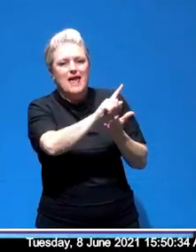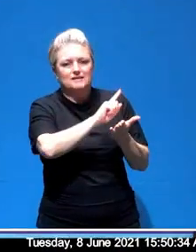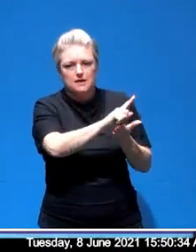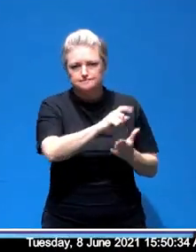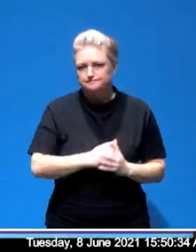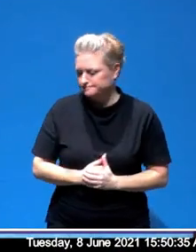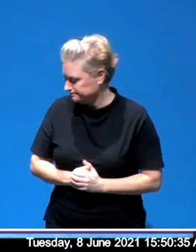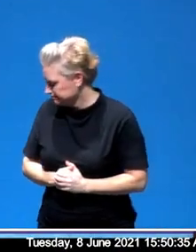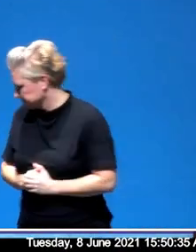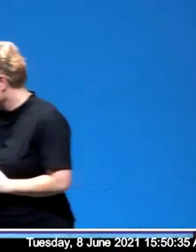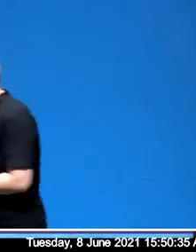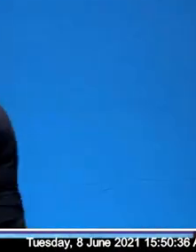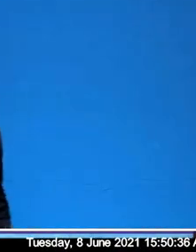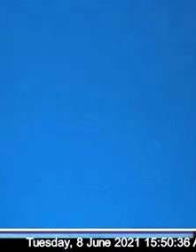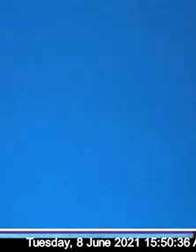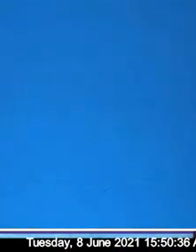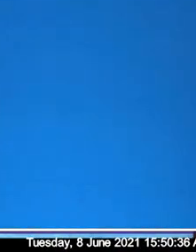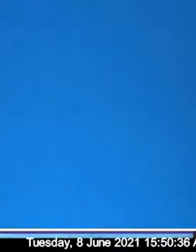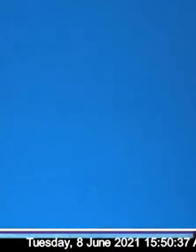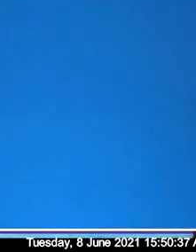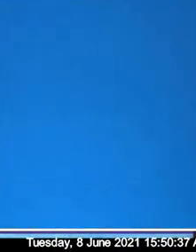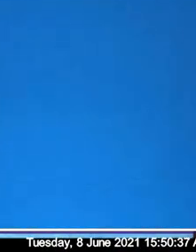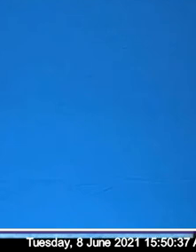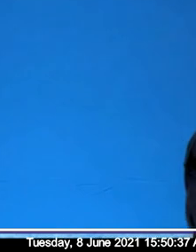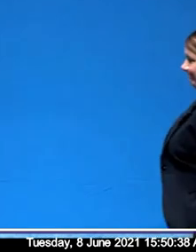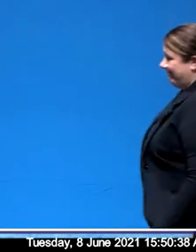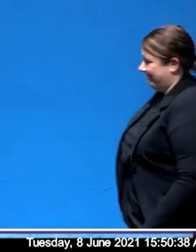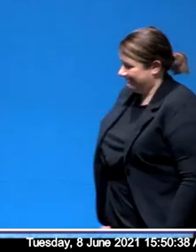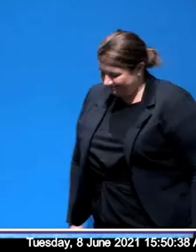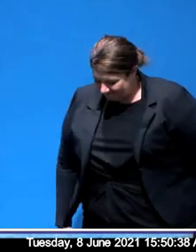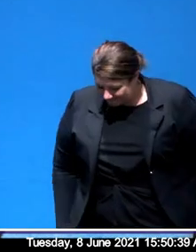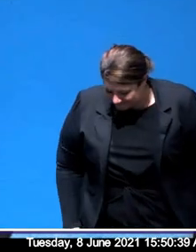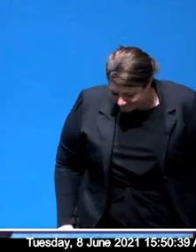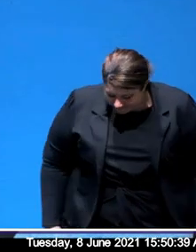Alright. That appears in two places in that document, just so you are aware and your